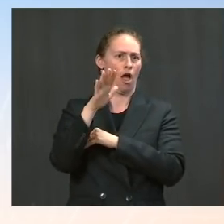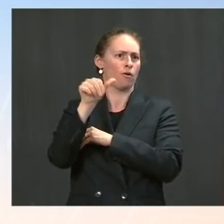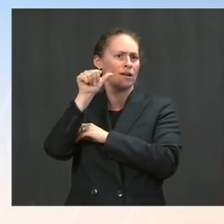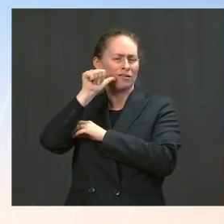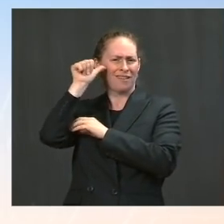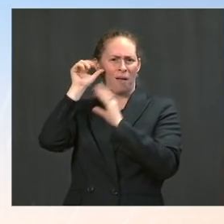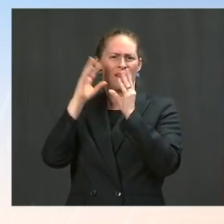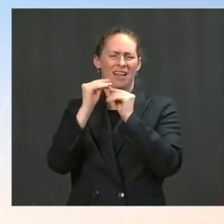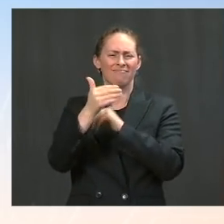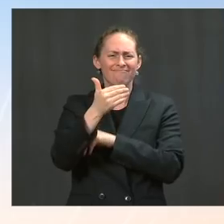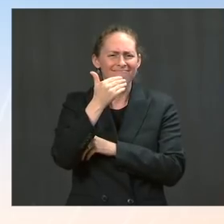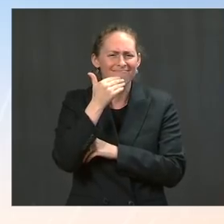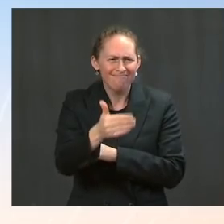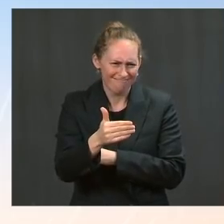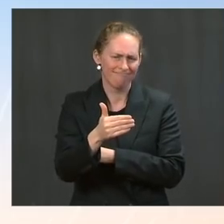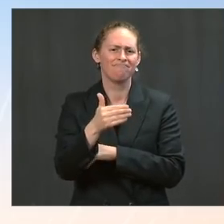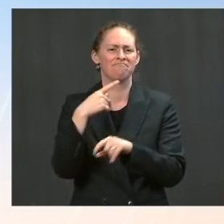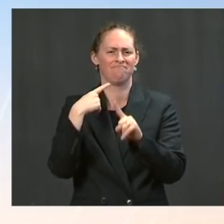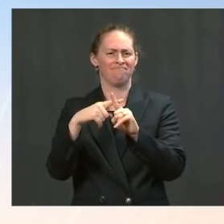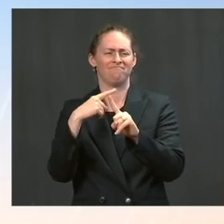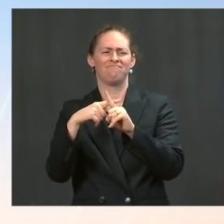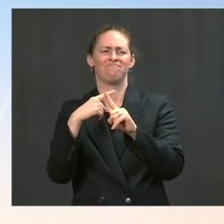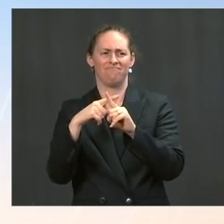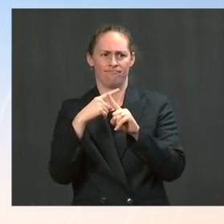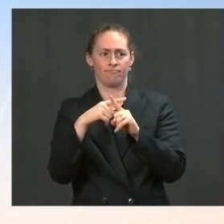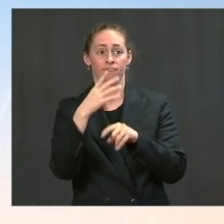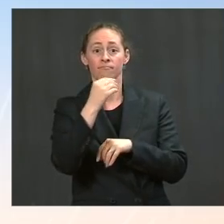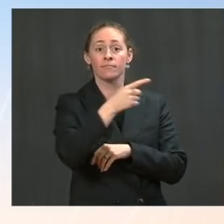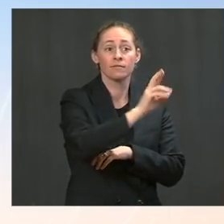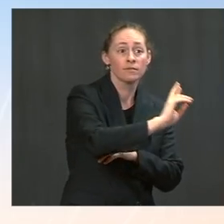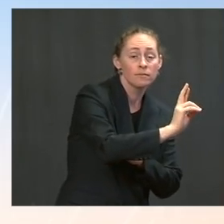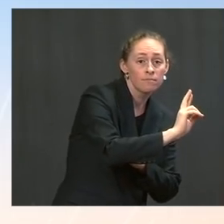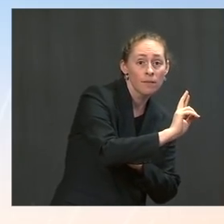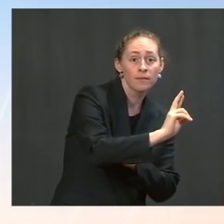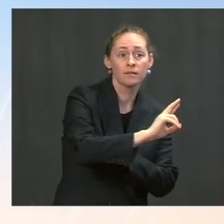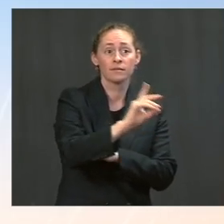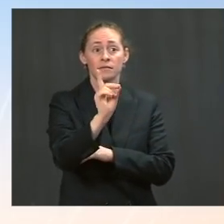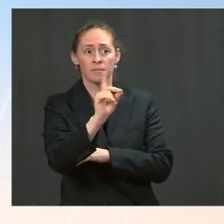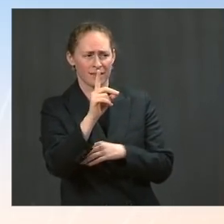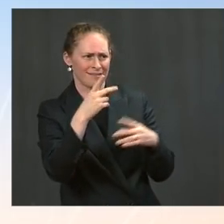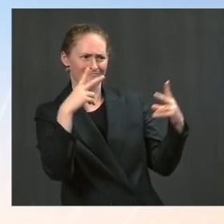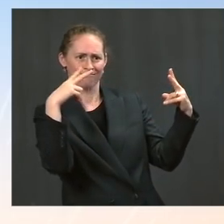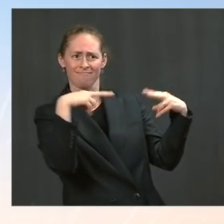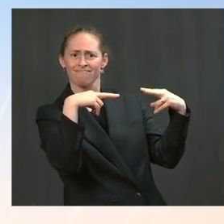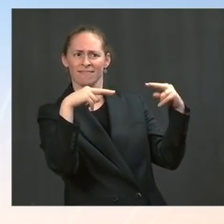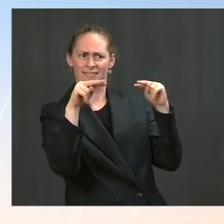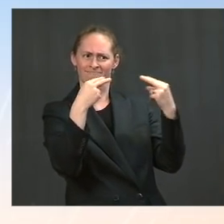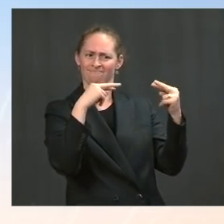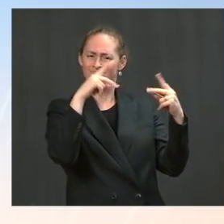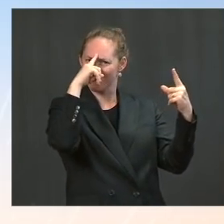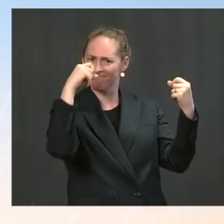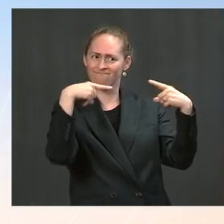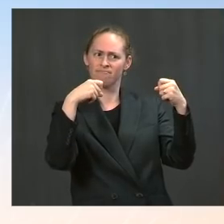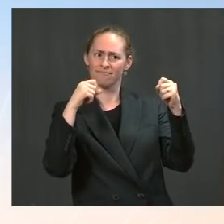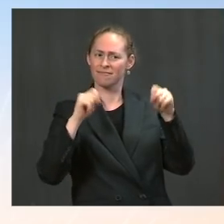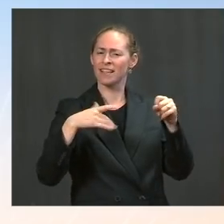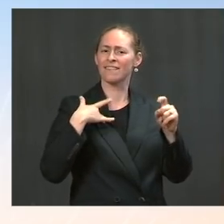that there are a number of Republicans and Democrats who feel the same in terms of the path forward. Senator Portman said, "We're going to get it done,